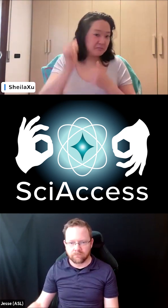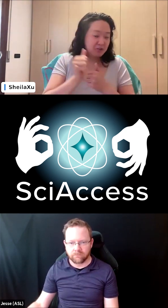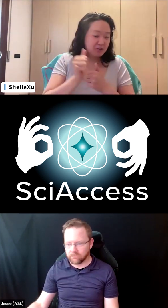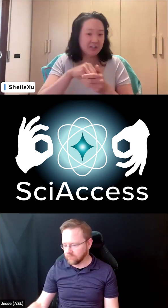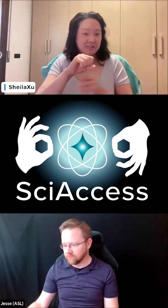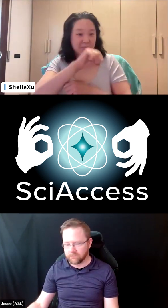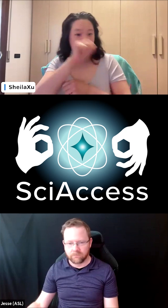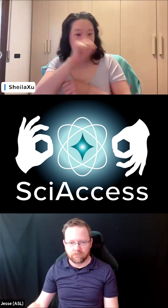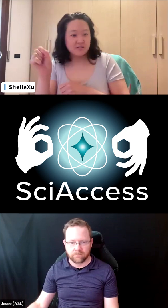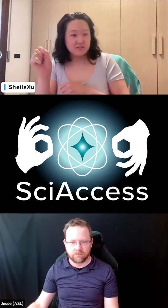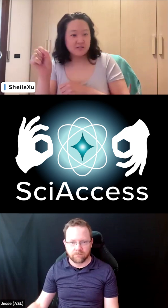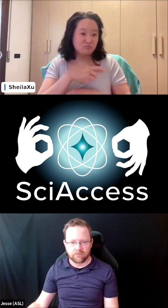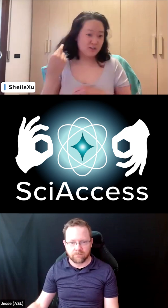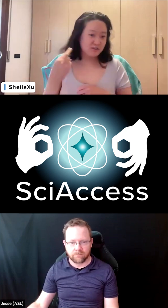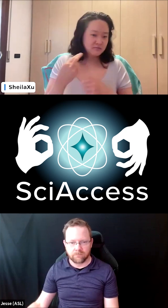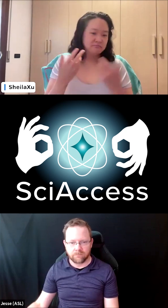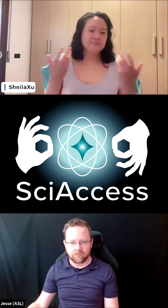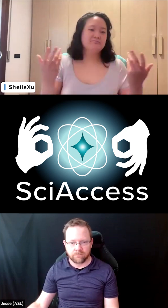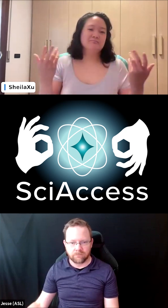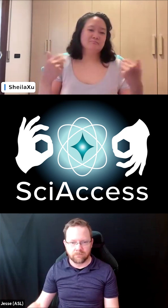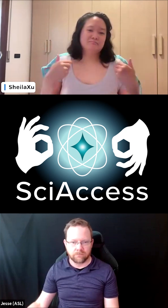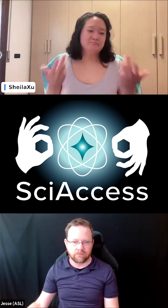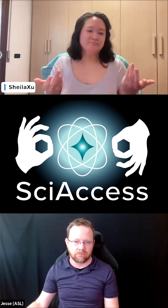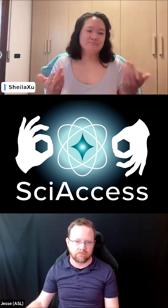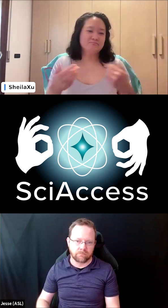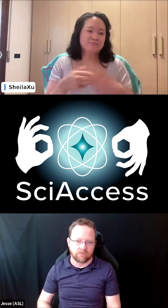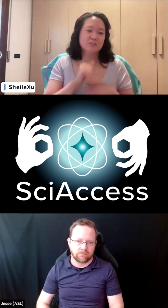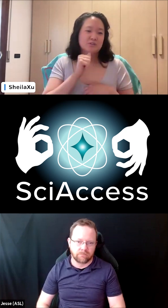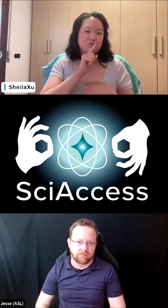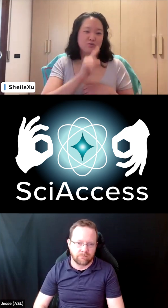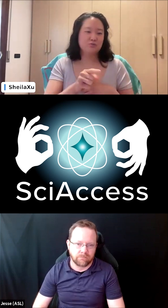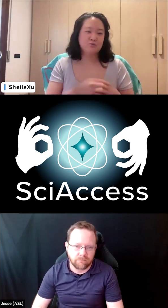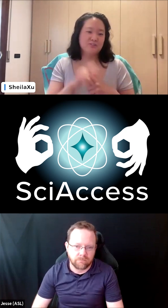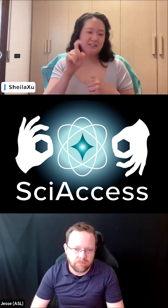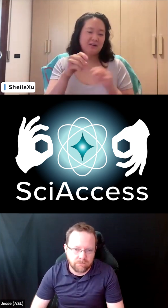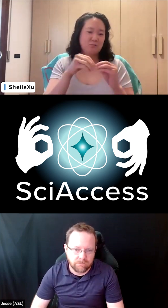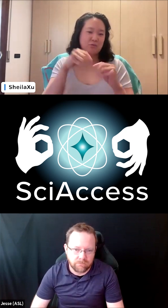What are the risks involved with a cochlear implants? Really unsure.